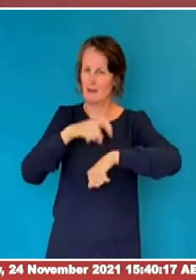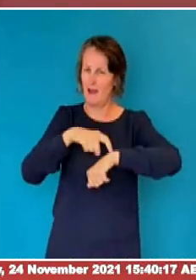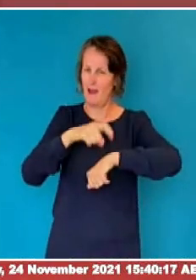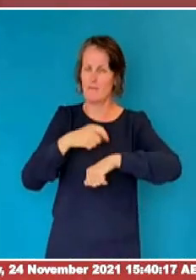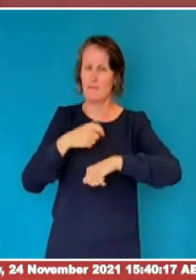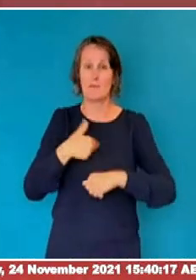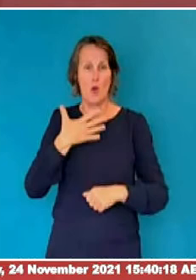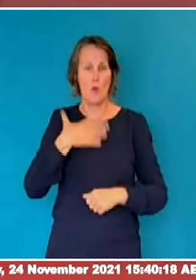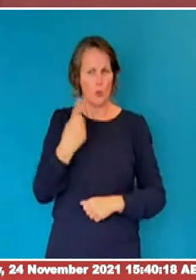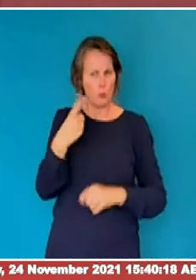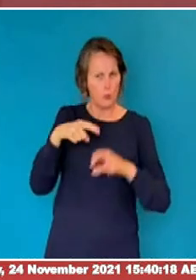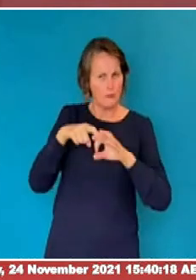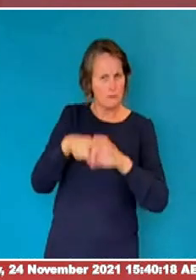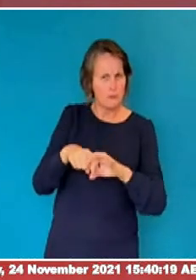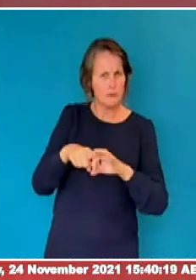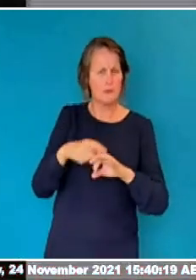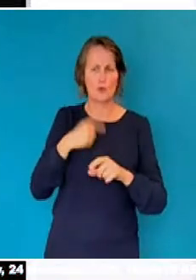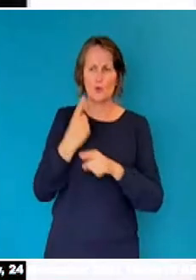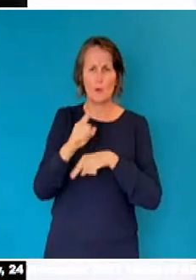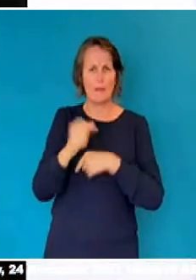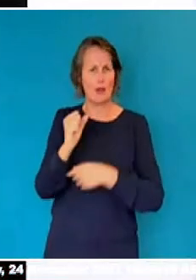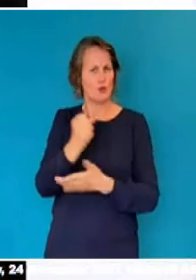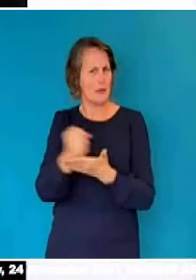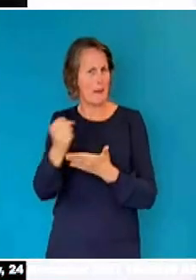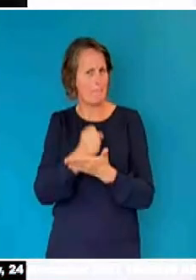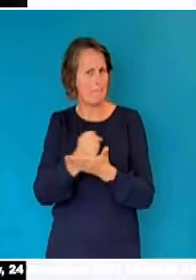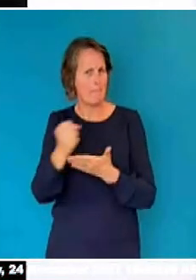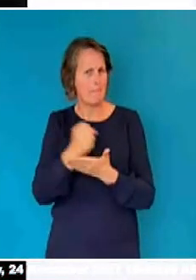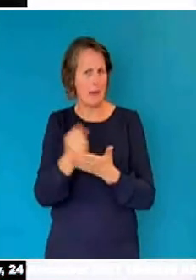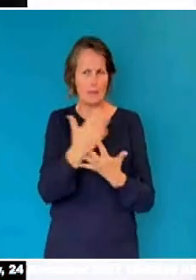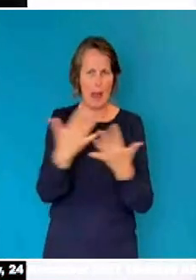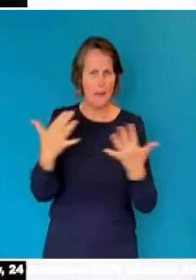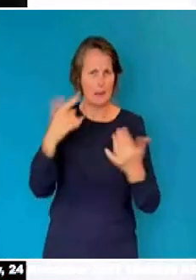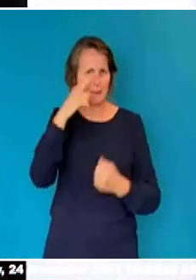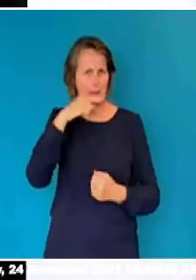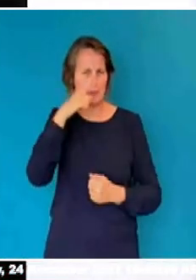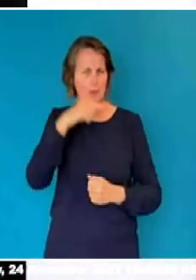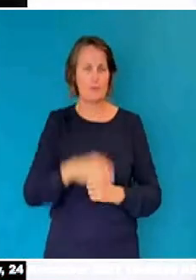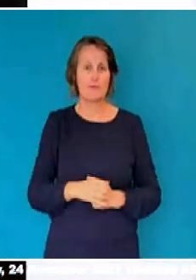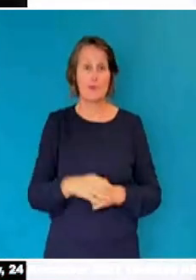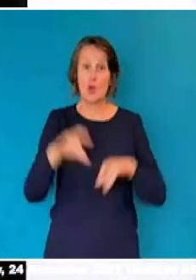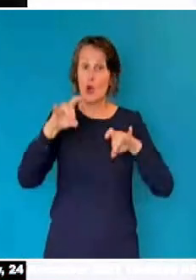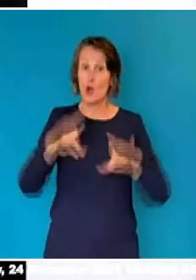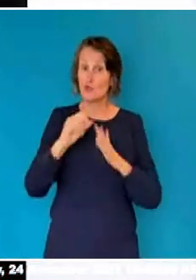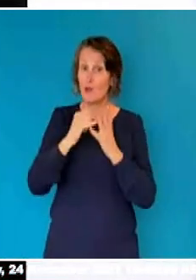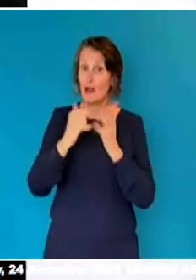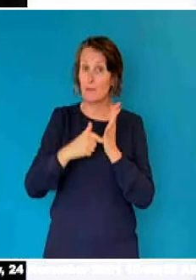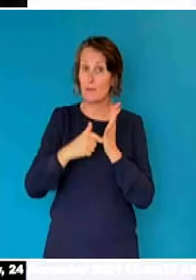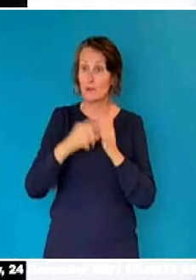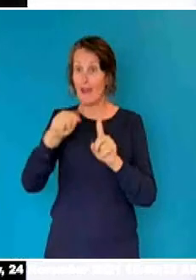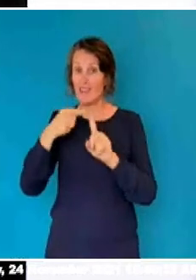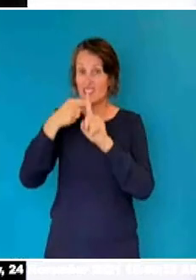One thing on your statistics, Australia Post doesn't have a target for participation rates